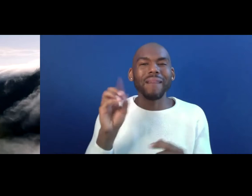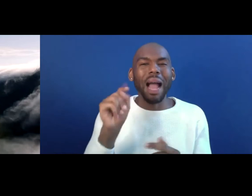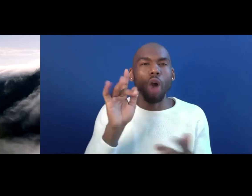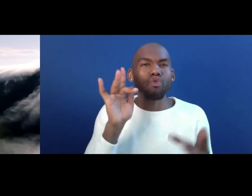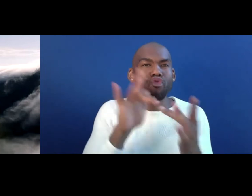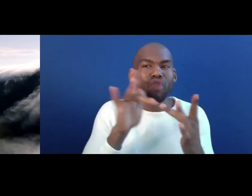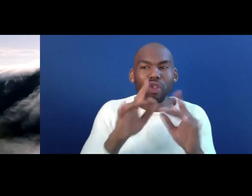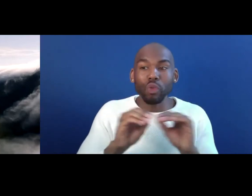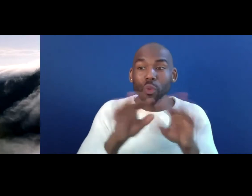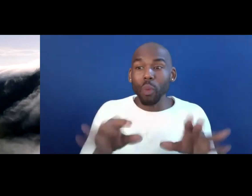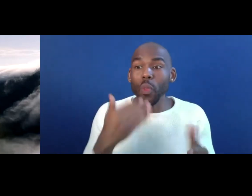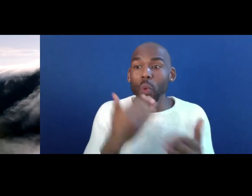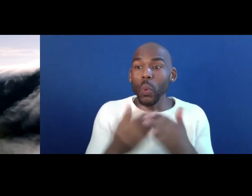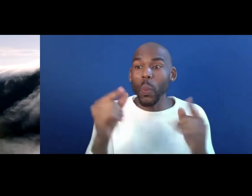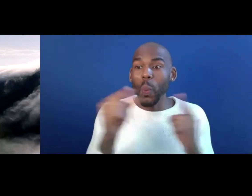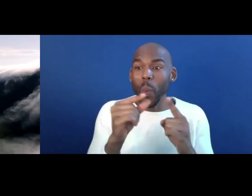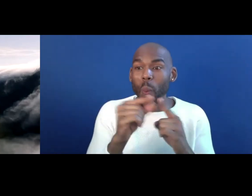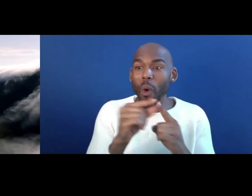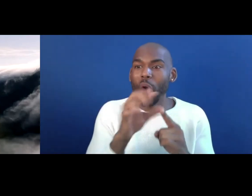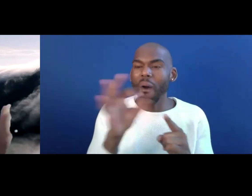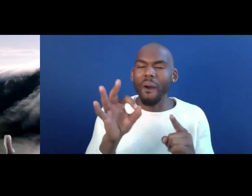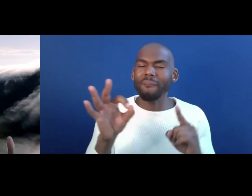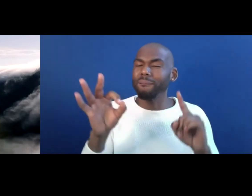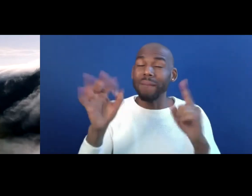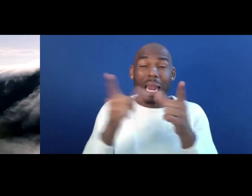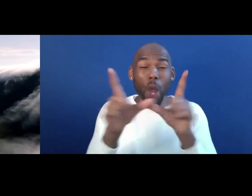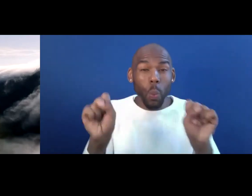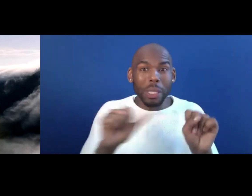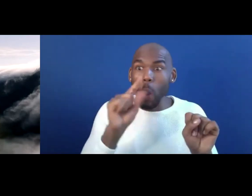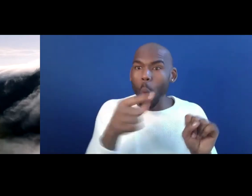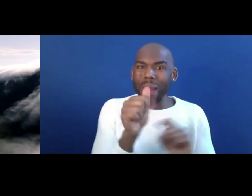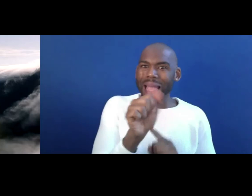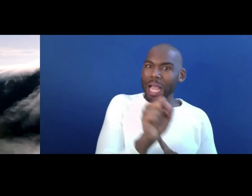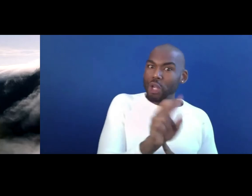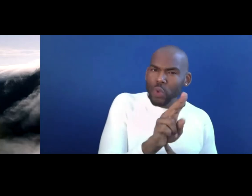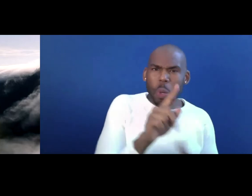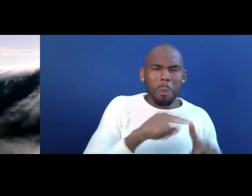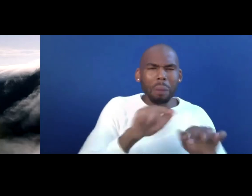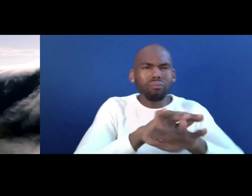the awesomeness of linguistics to not just ASU, but to our community, and it's so great to see so